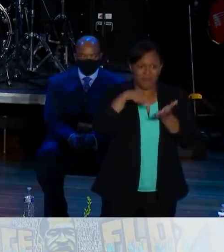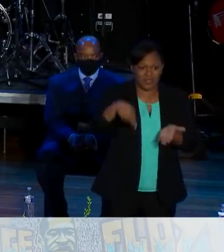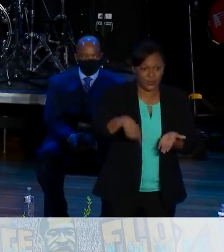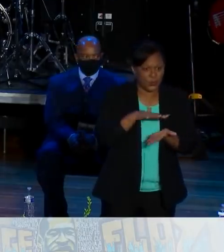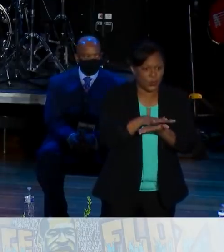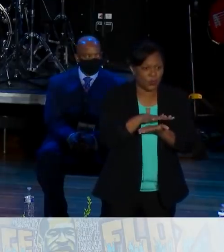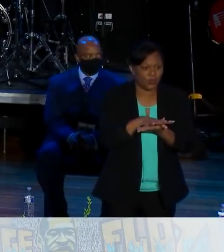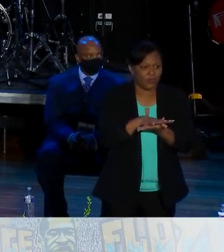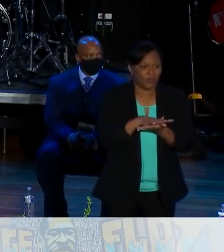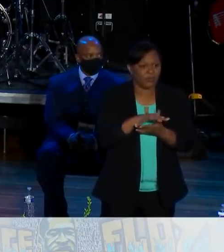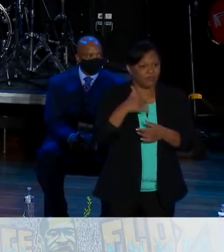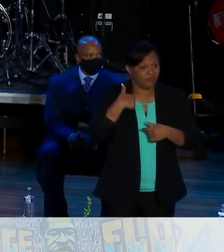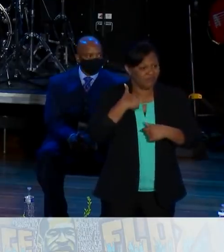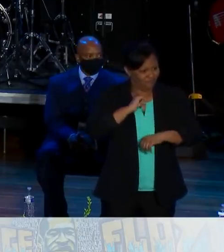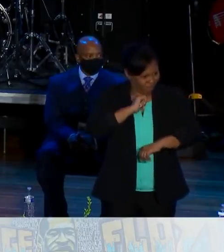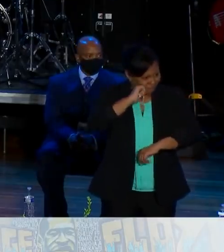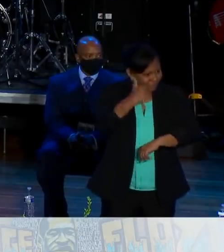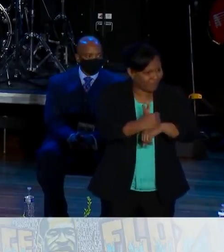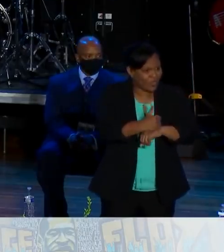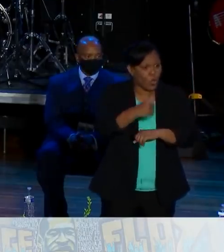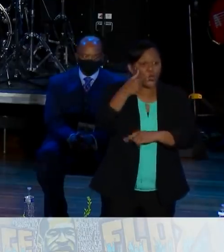AS PRESIDENT OF THIS SCHOOL THE